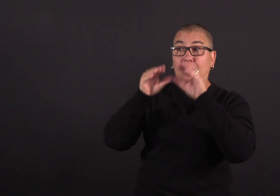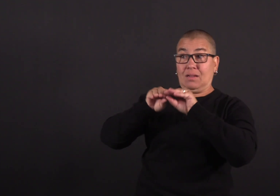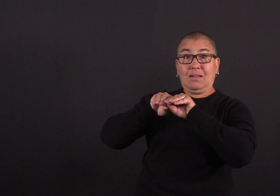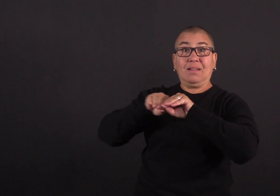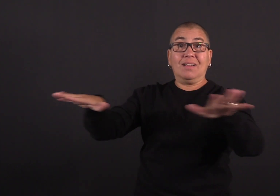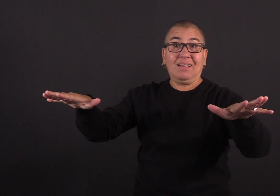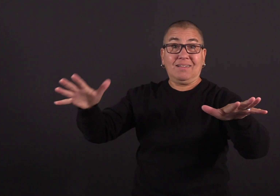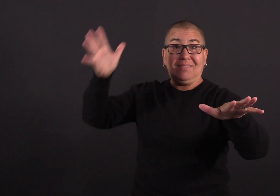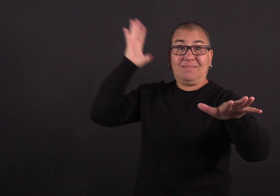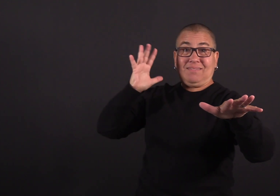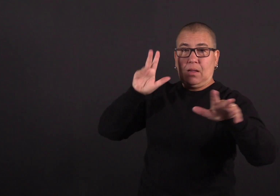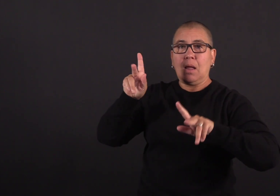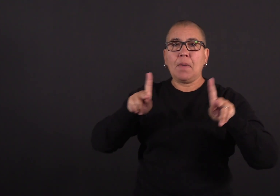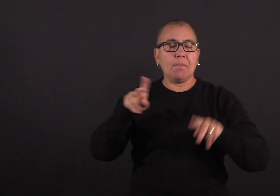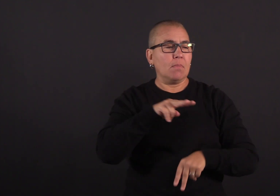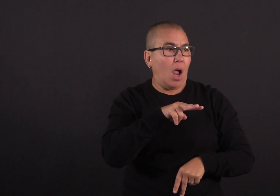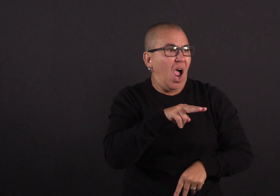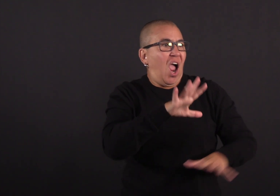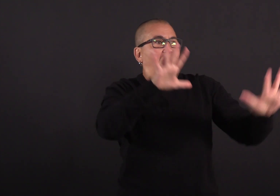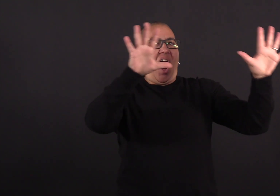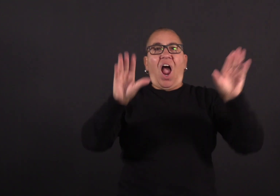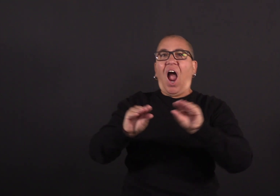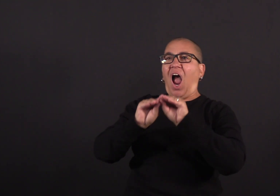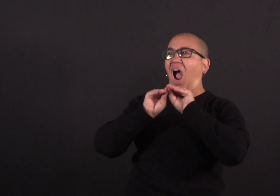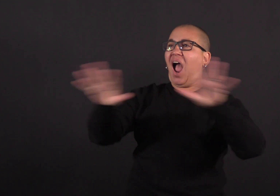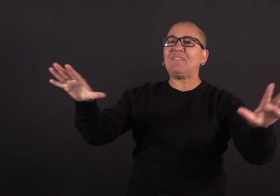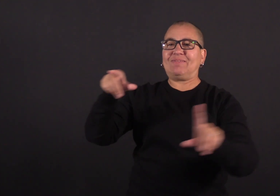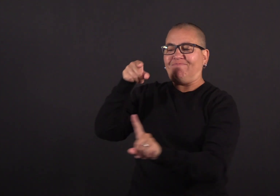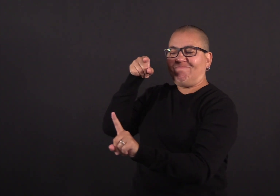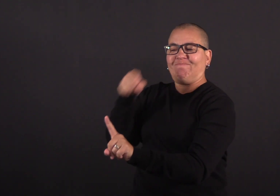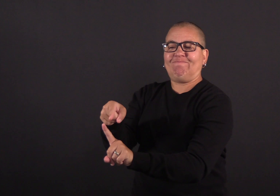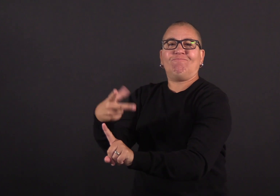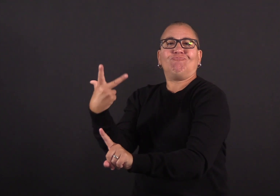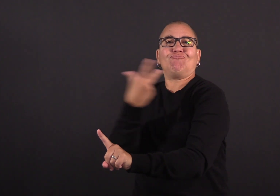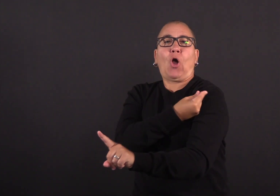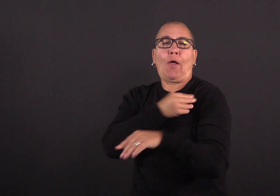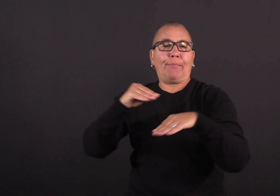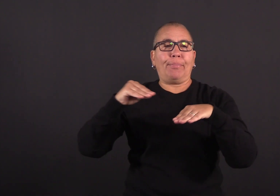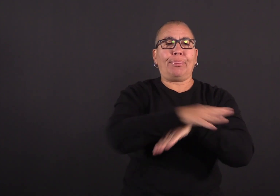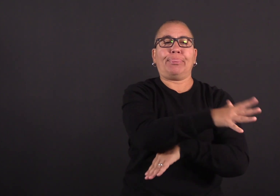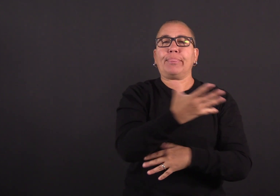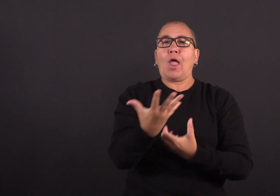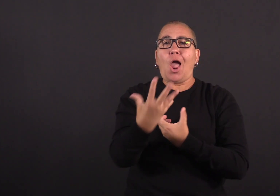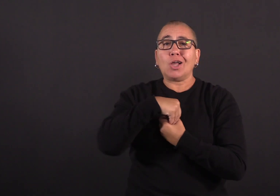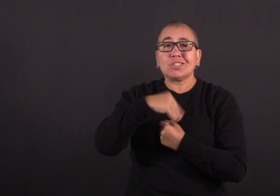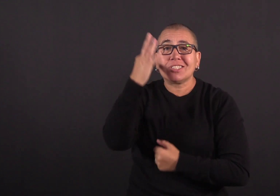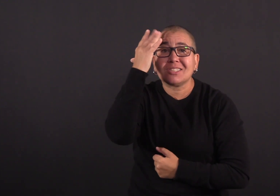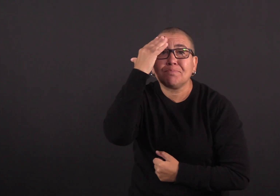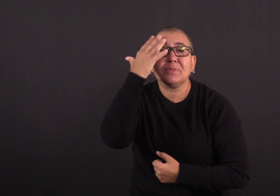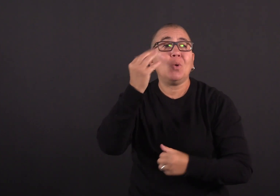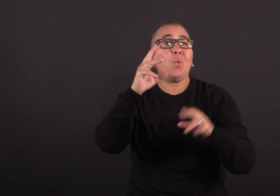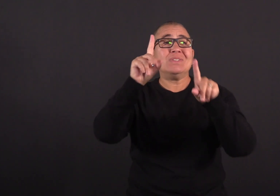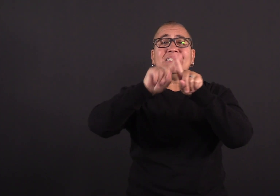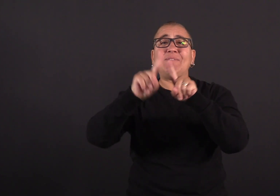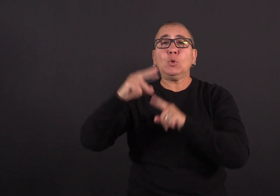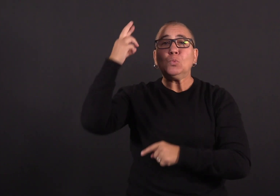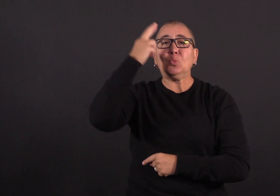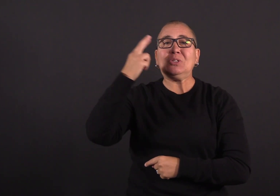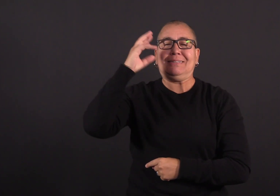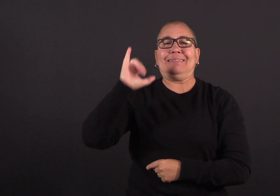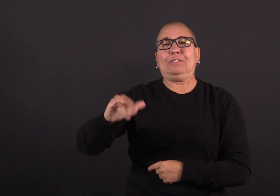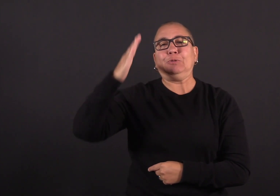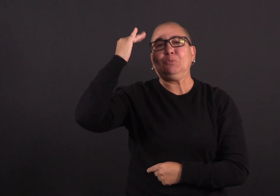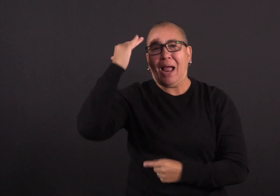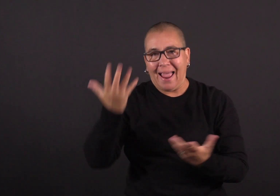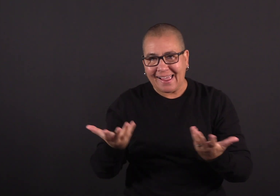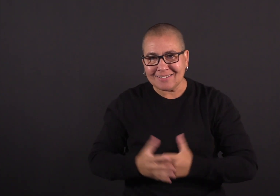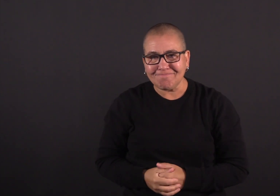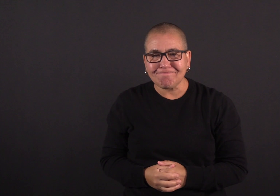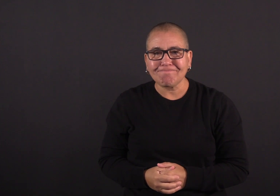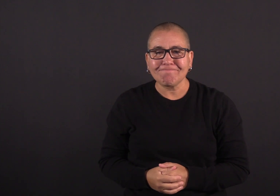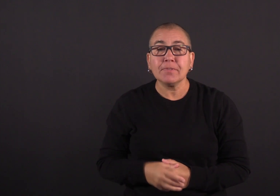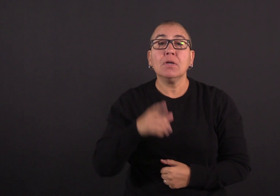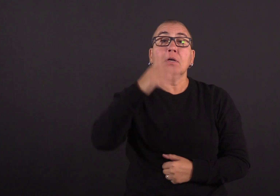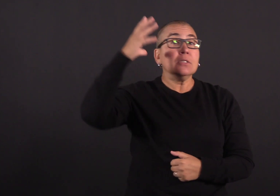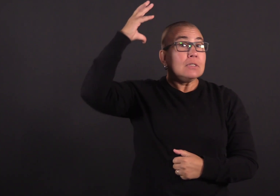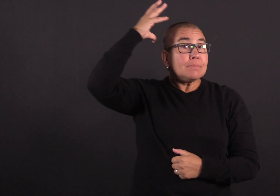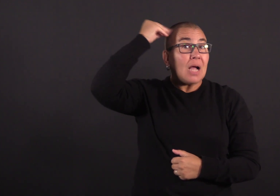Health experts say communities need at least a 95 percent vaccination rate to keep measles at bay.